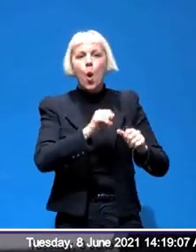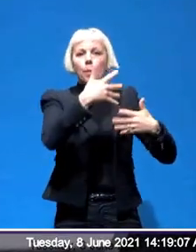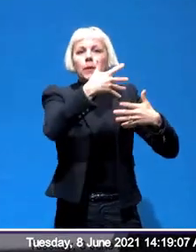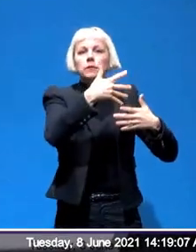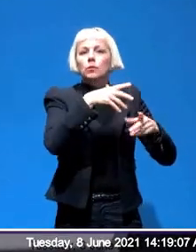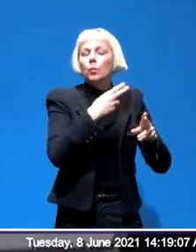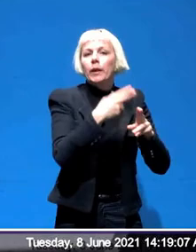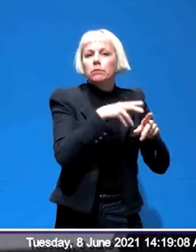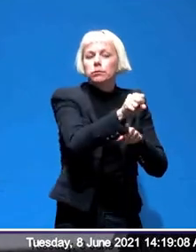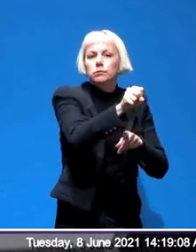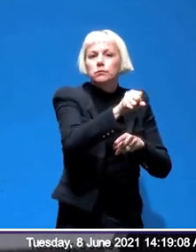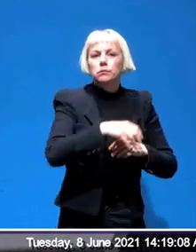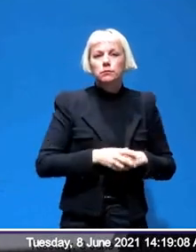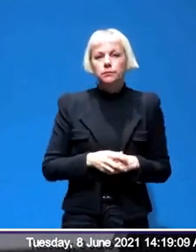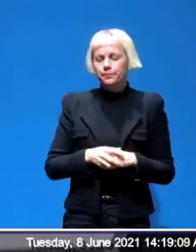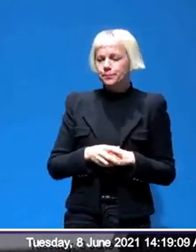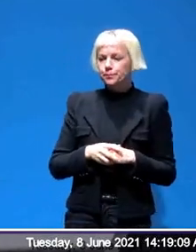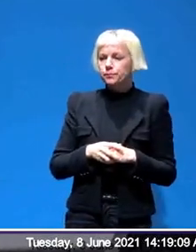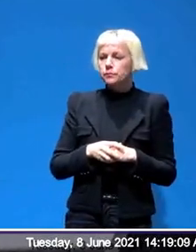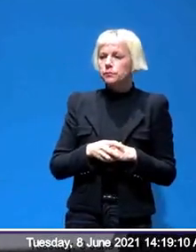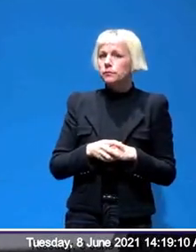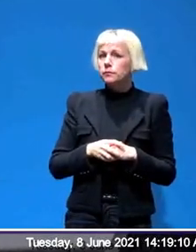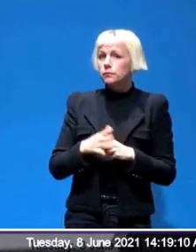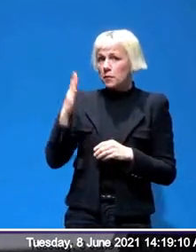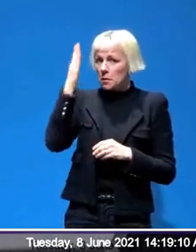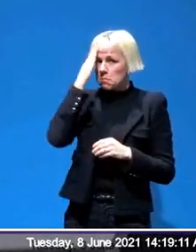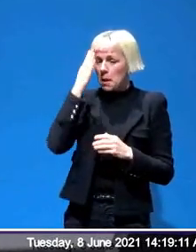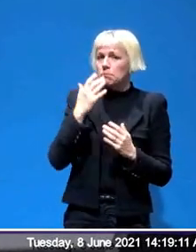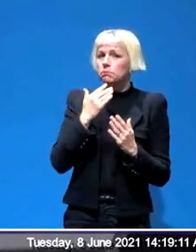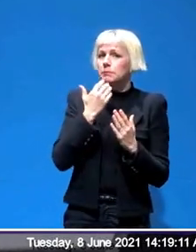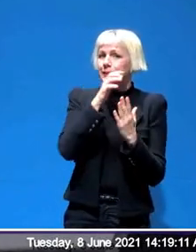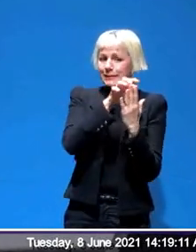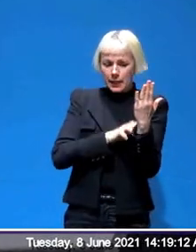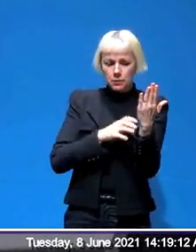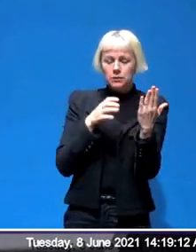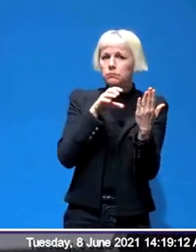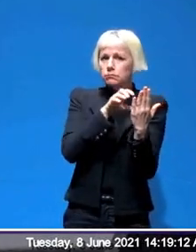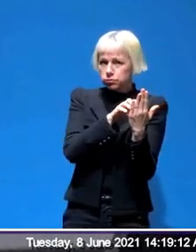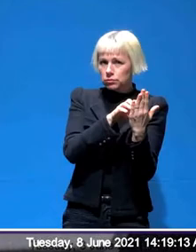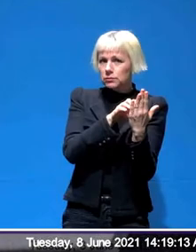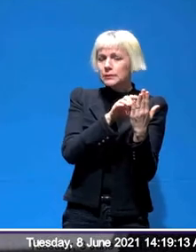Ms Rogers' statement in paragraph 52 says, on Friday, 22 February 2019